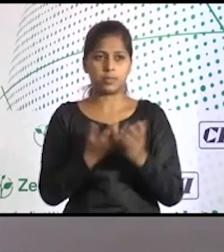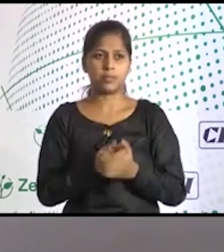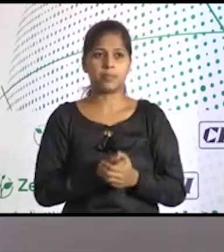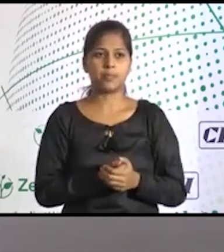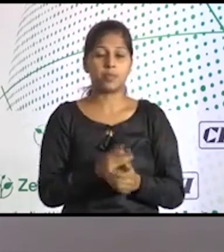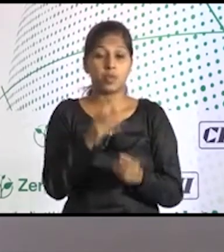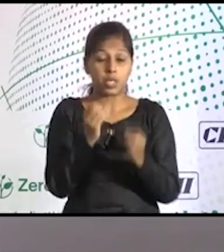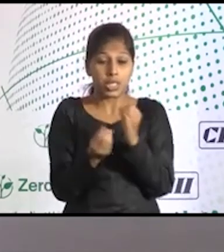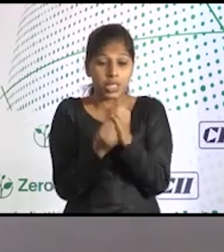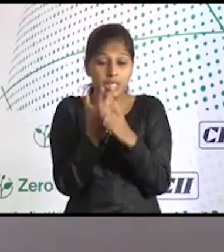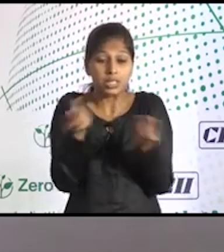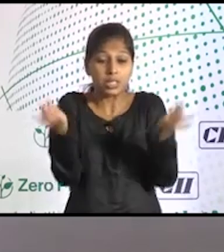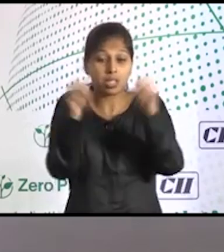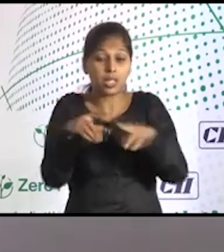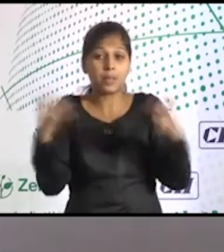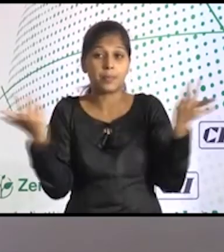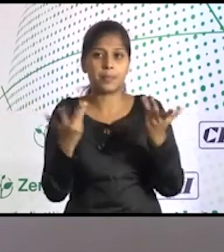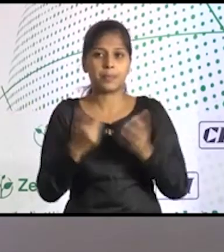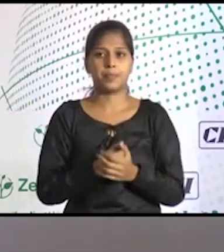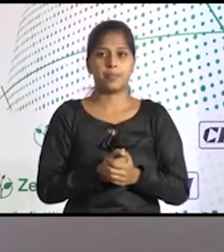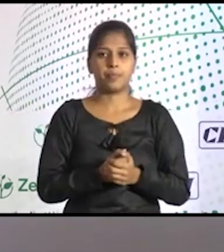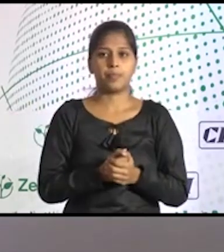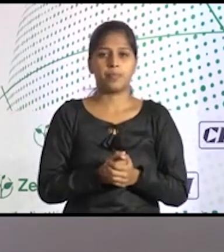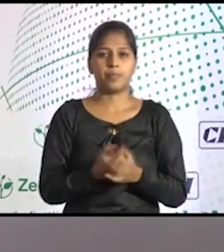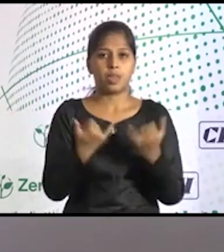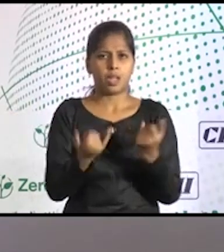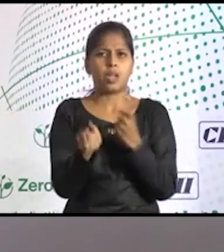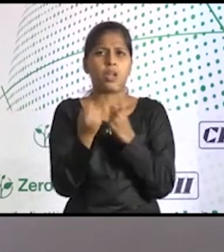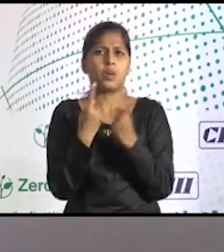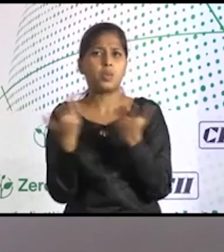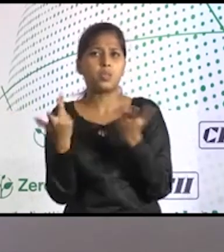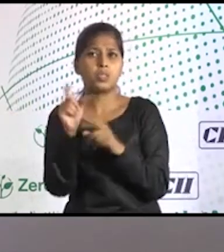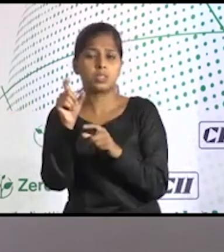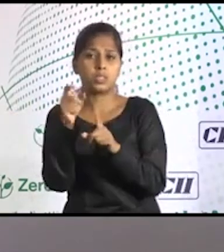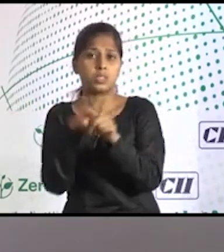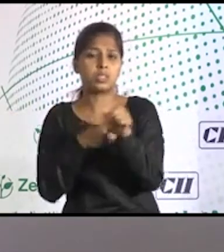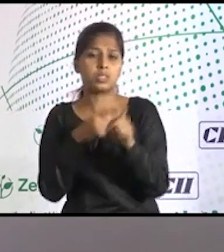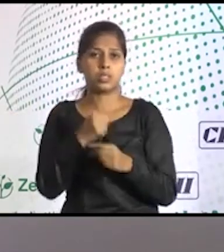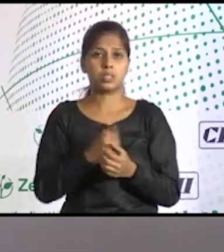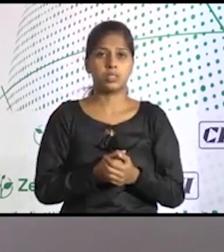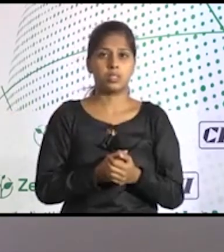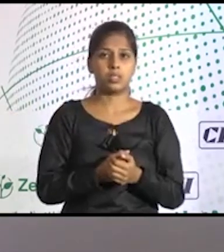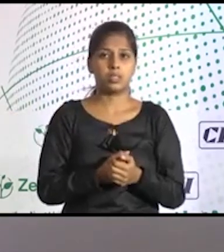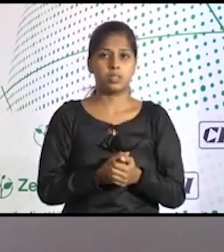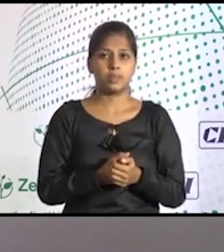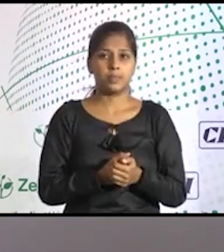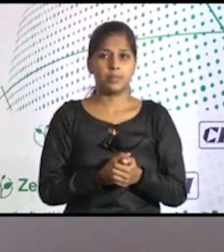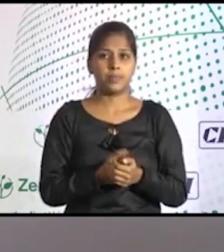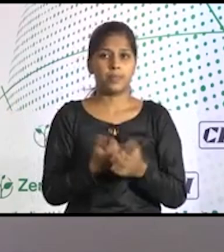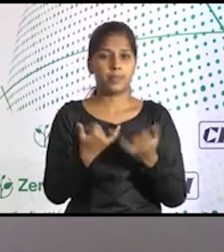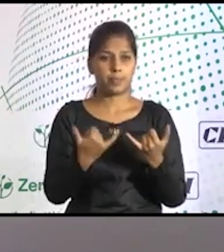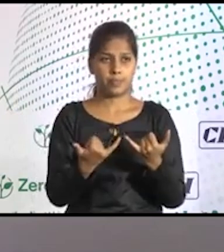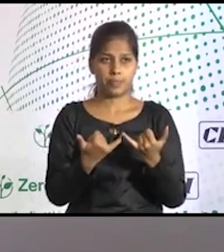And then what's happening and I like the way I've looked at it is there's that and then there's you and then there's, you know, Abigail